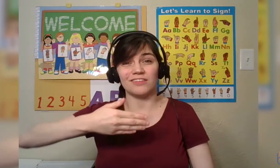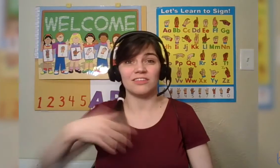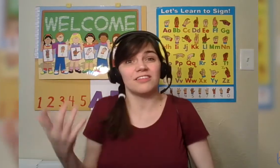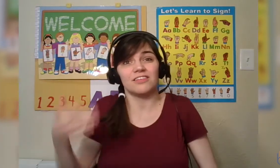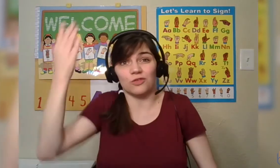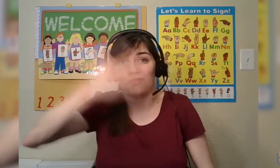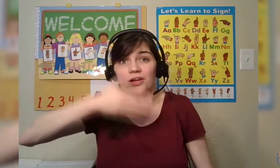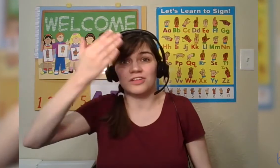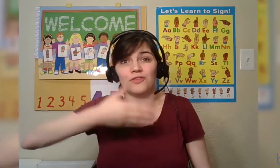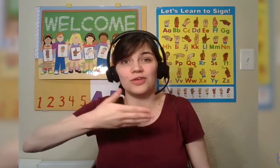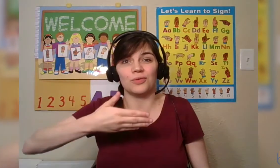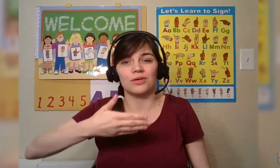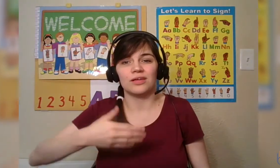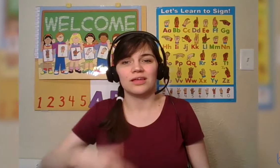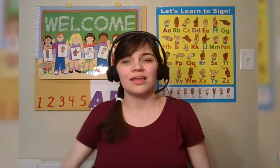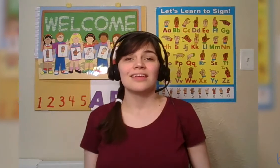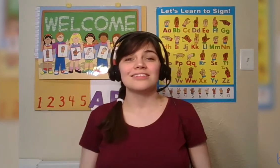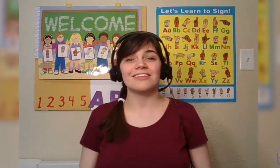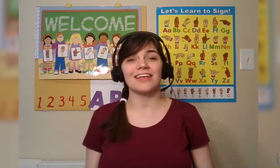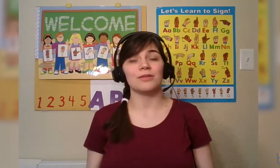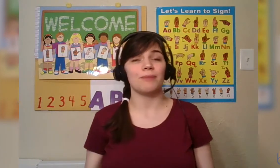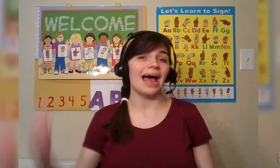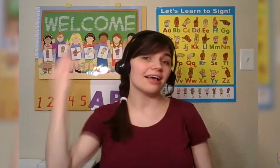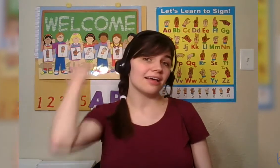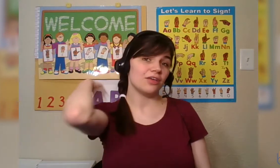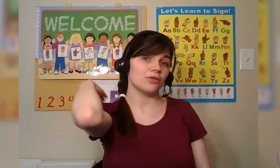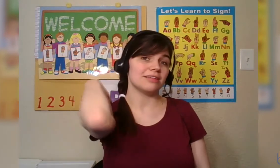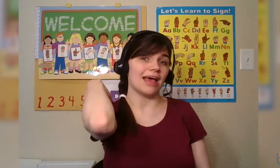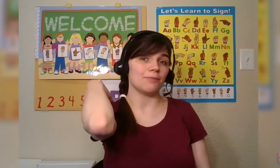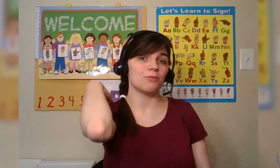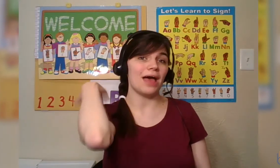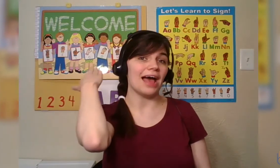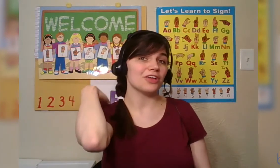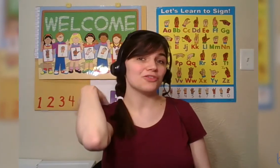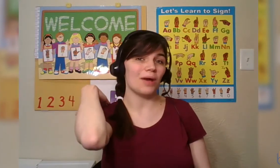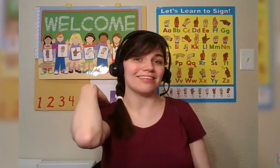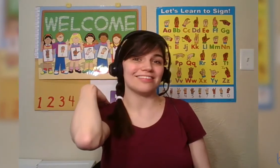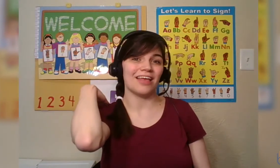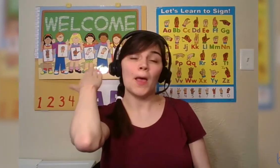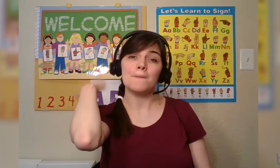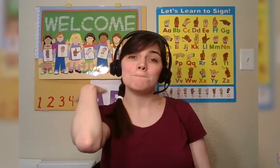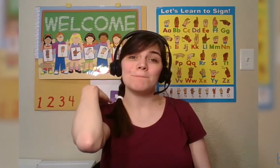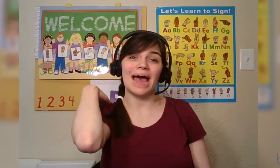This is the front of you. To sign, "back," you can tap your back twice. Back.